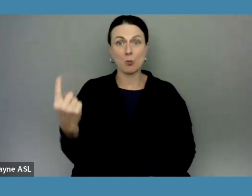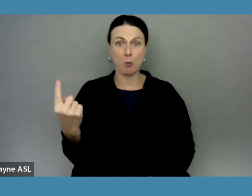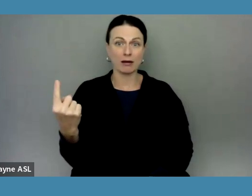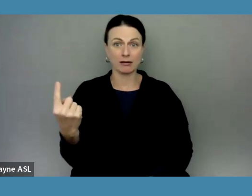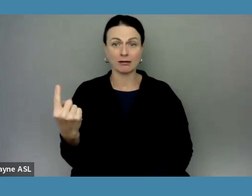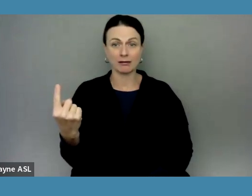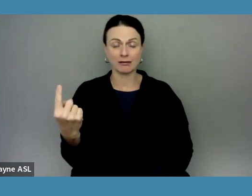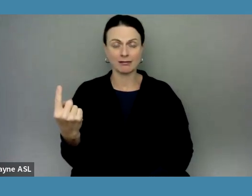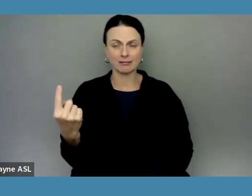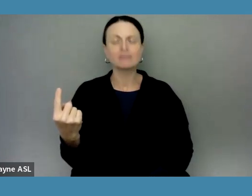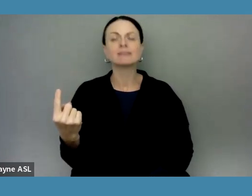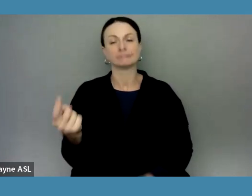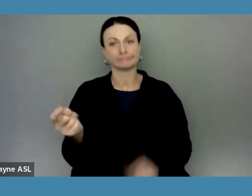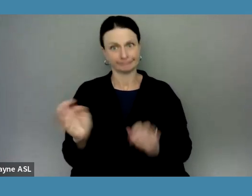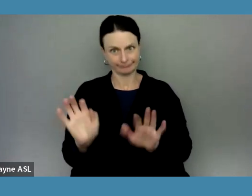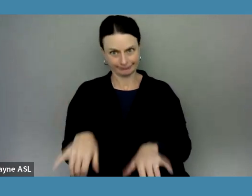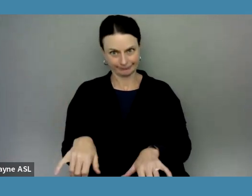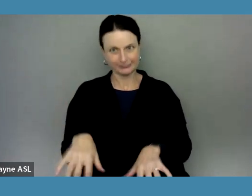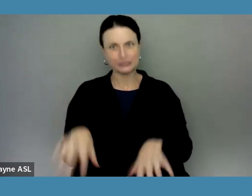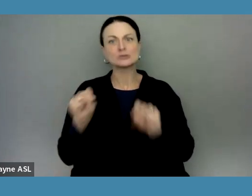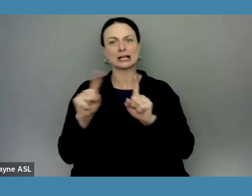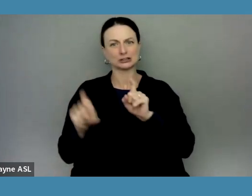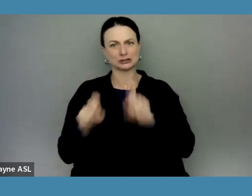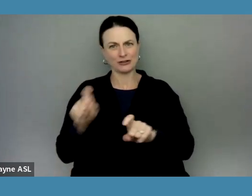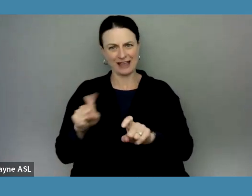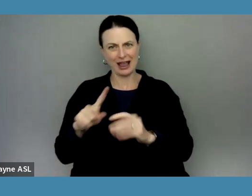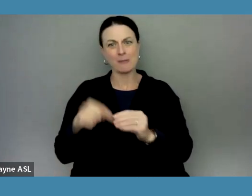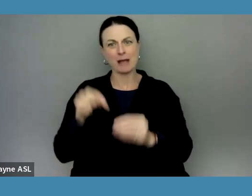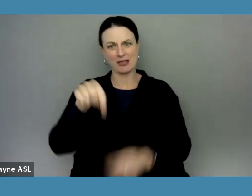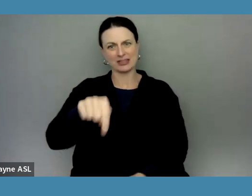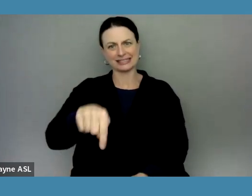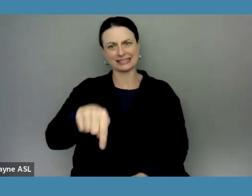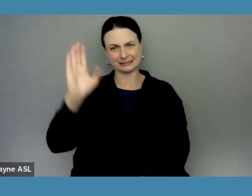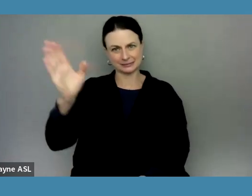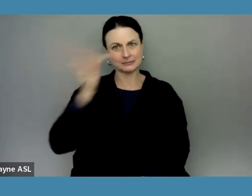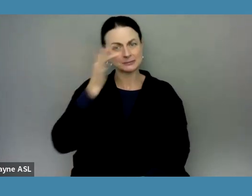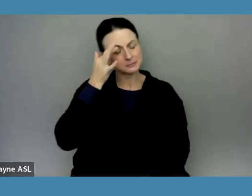to take a survey about this presentation.